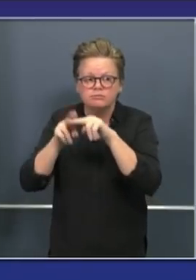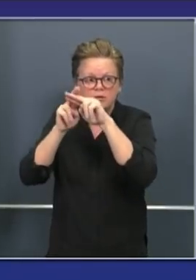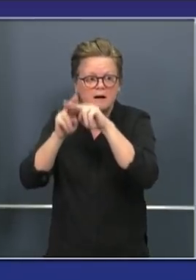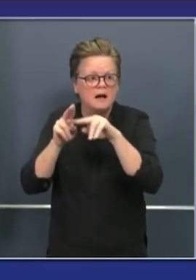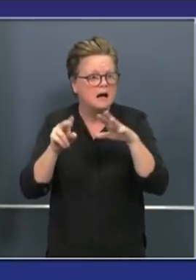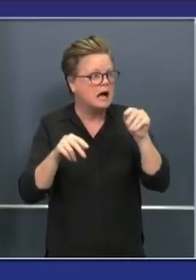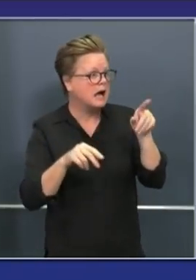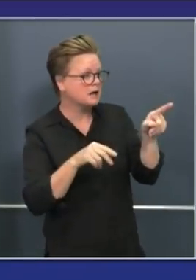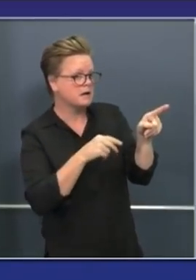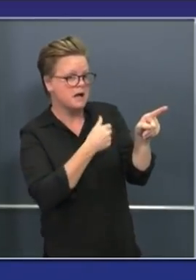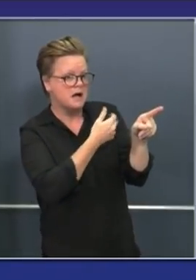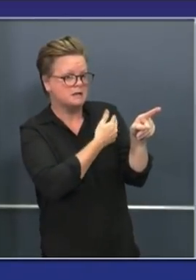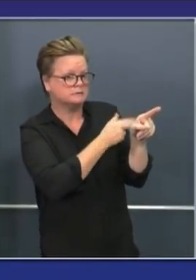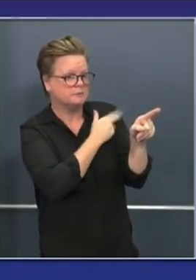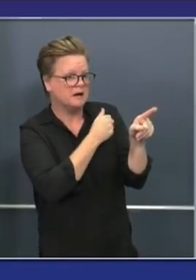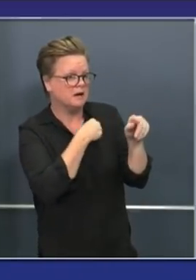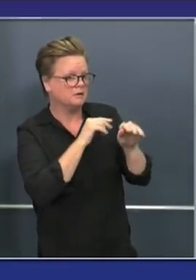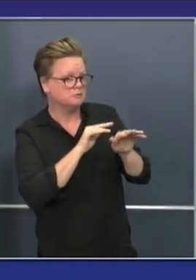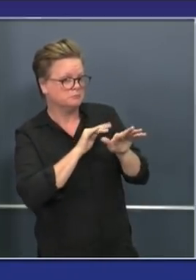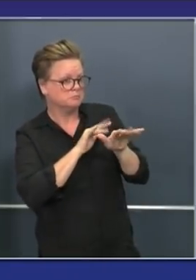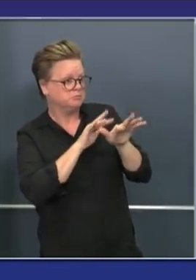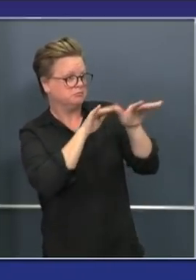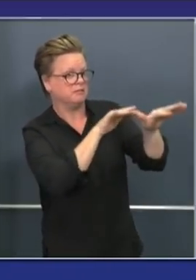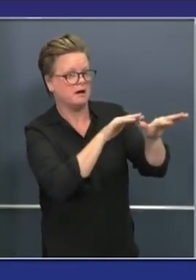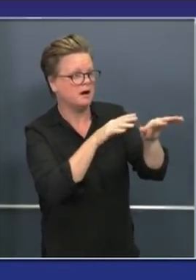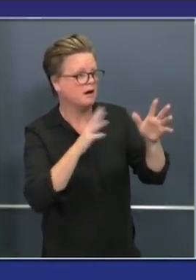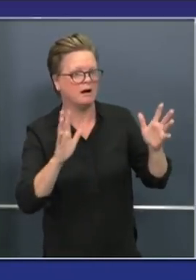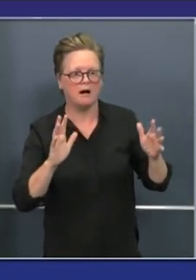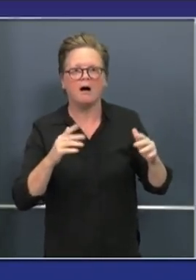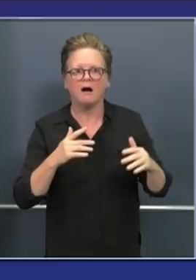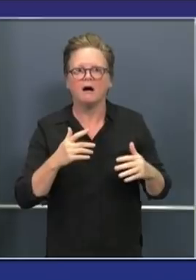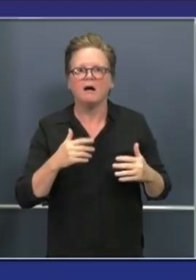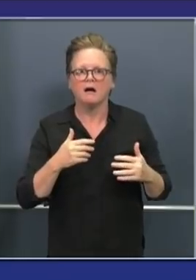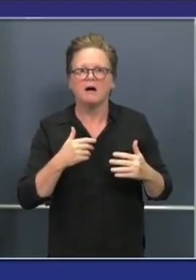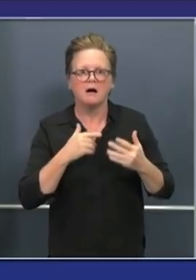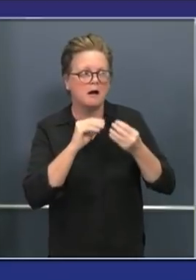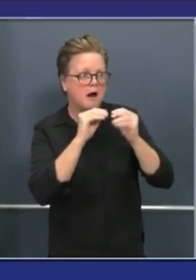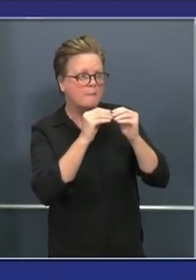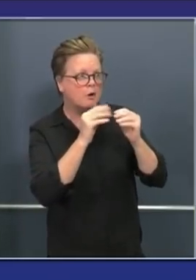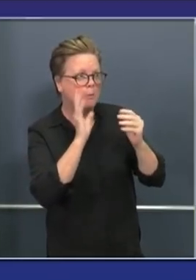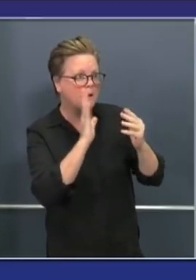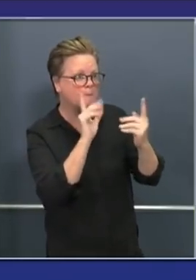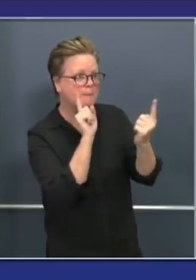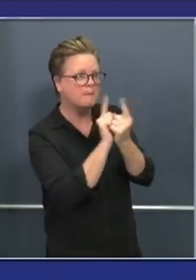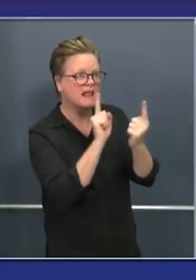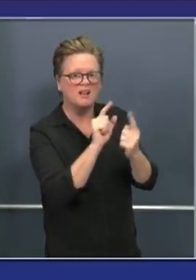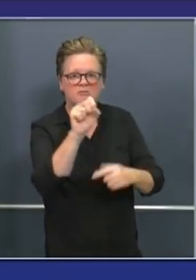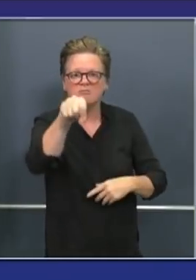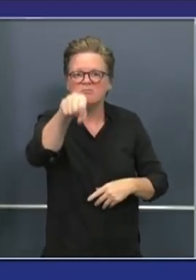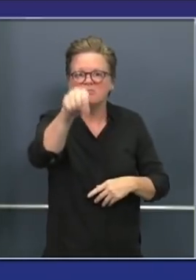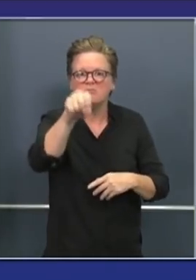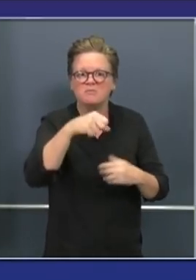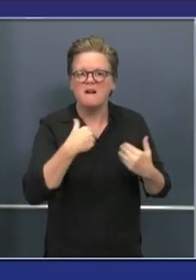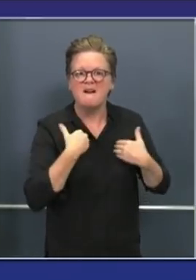HOSPITALIZATIONS GO UP, THE QUESTION IS, CAN WE ABSORB THAT? AND THE ANSWER TODAY AT LEAST IS, YES.